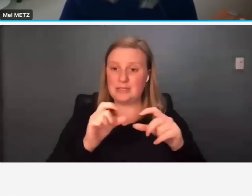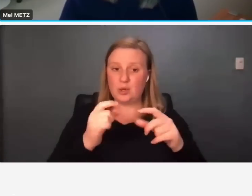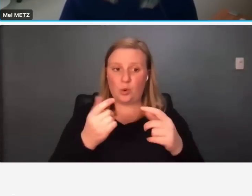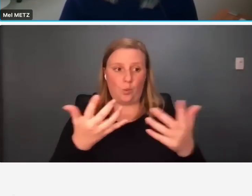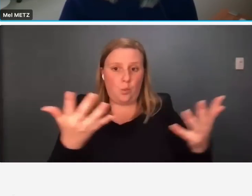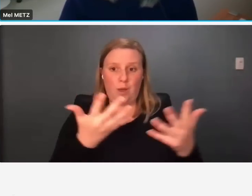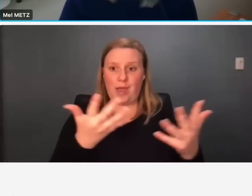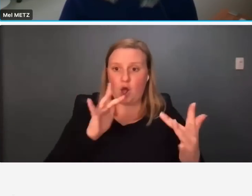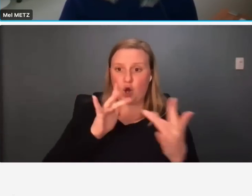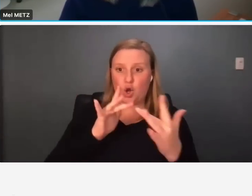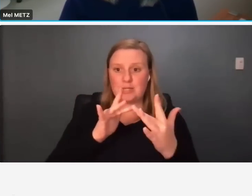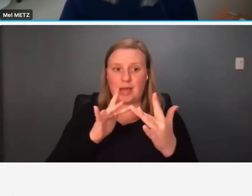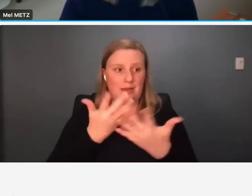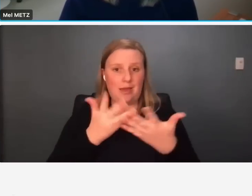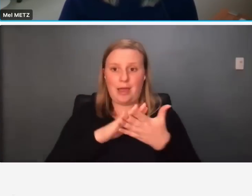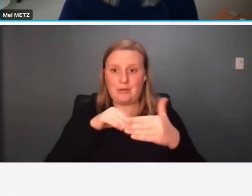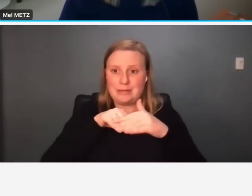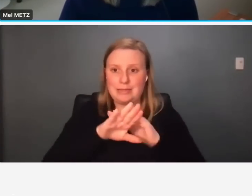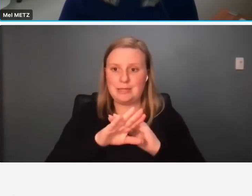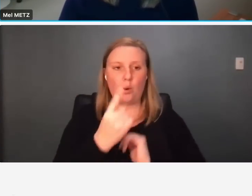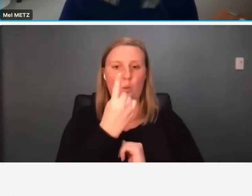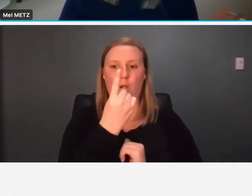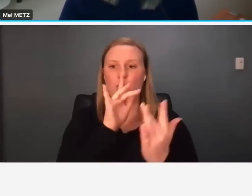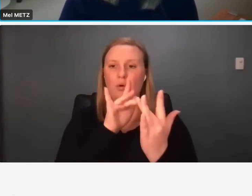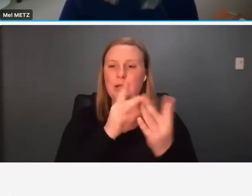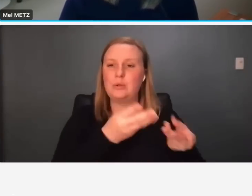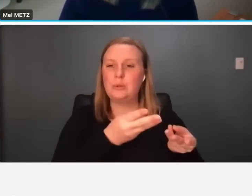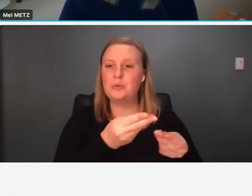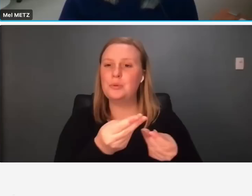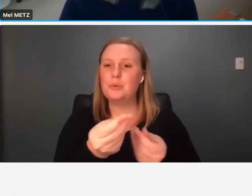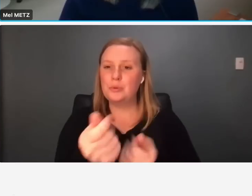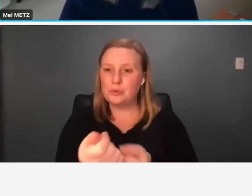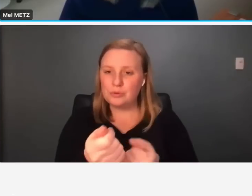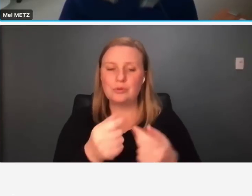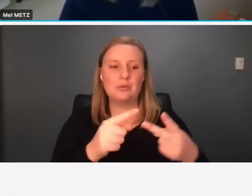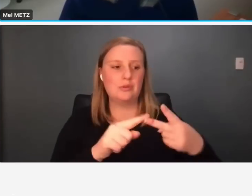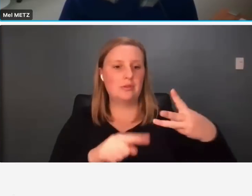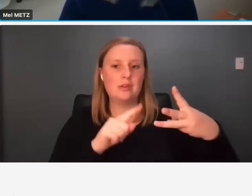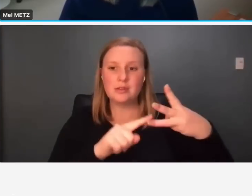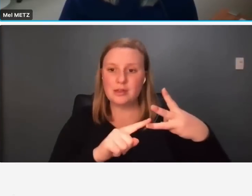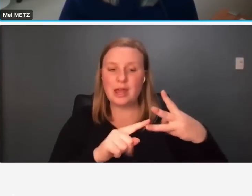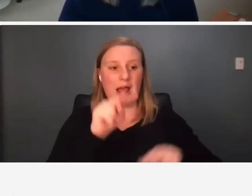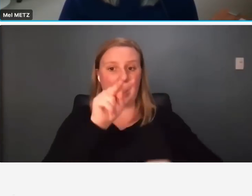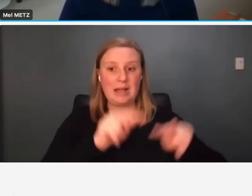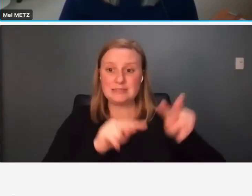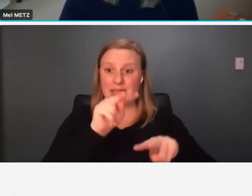clear eligibility requirements, a fair, culturally safe, single assessment framework,